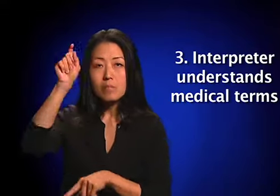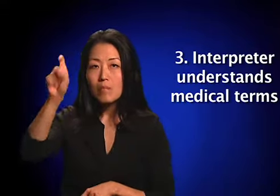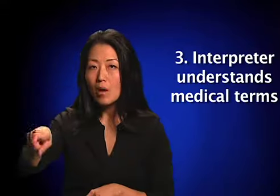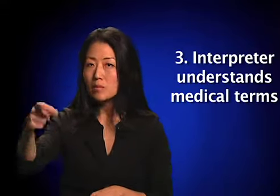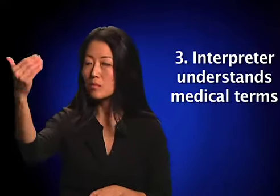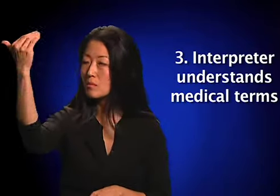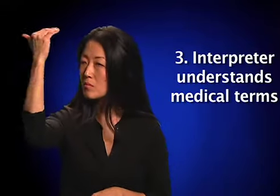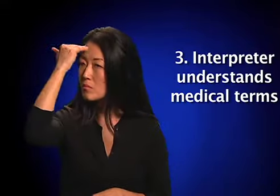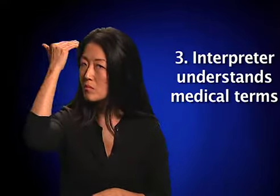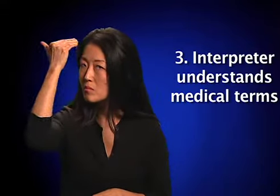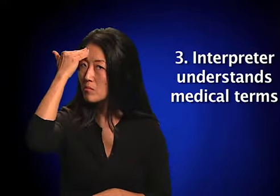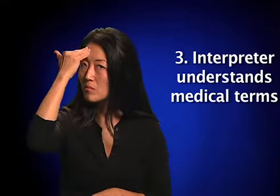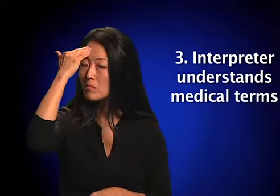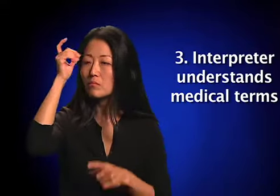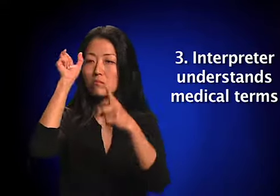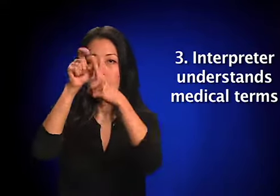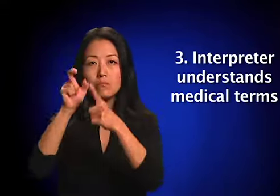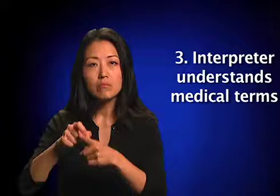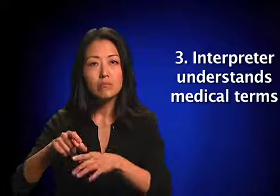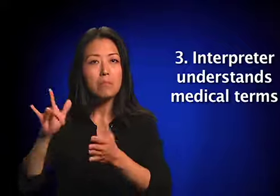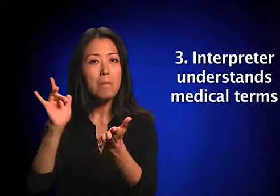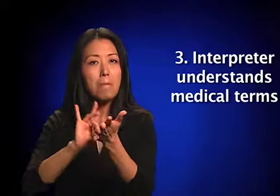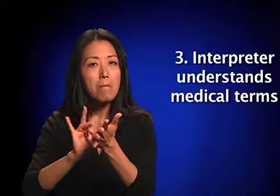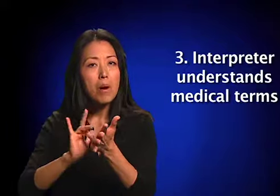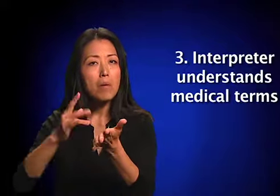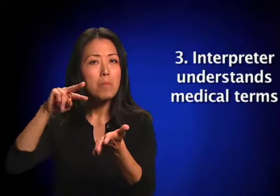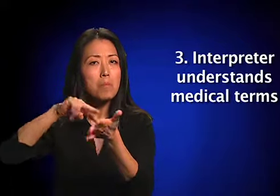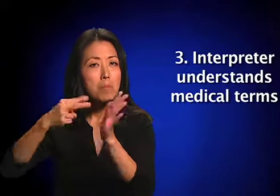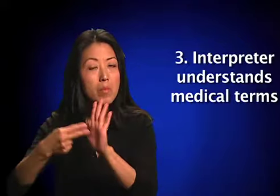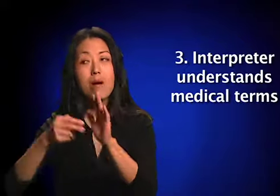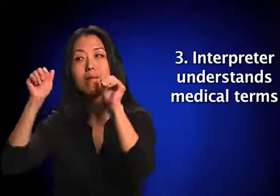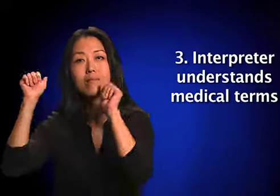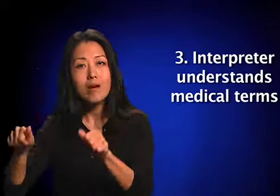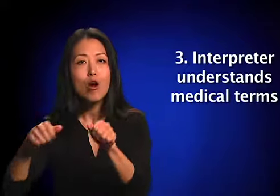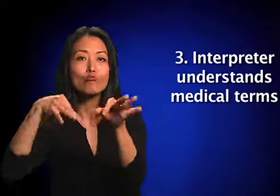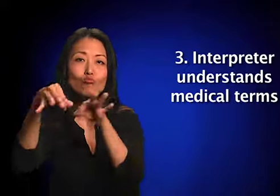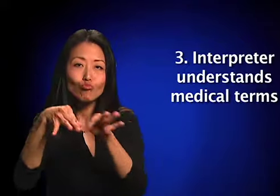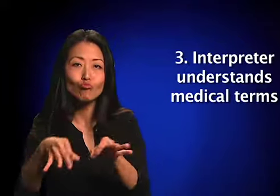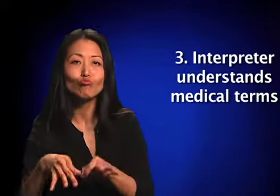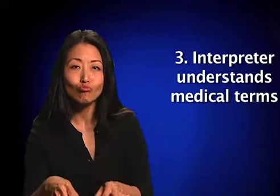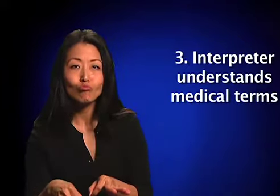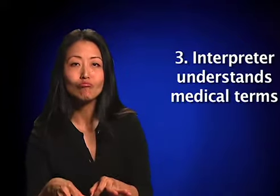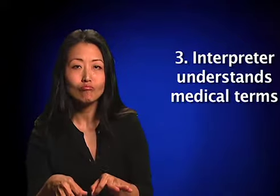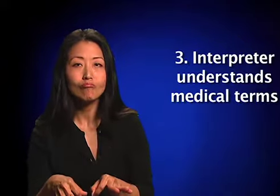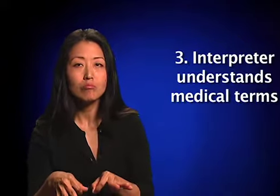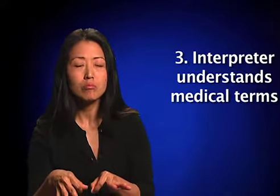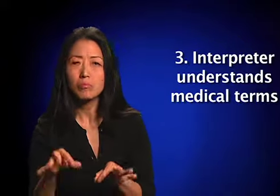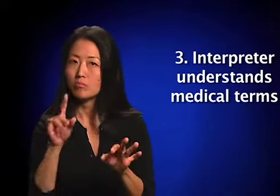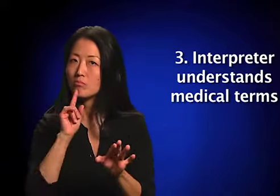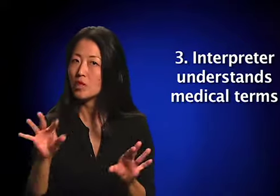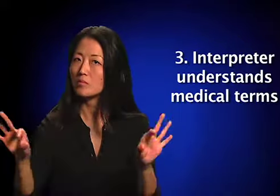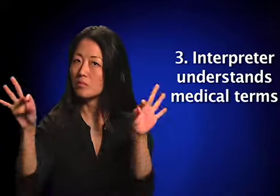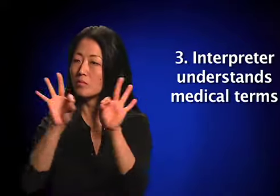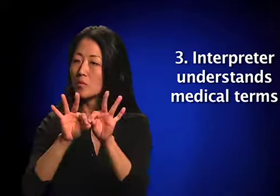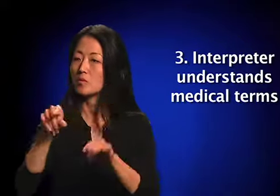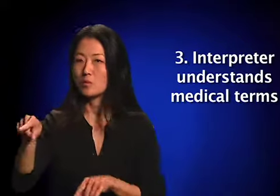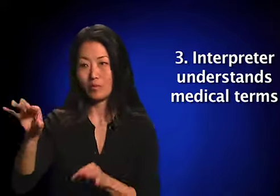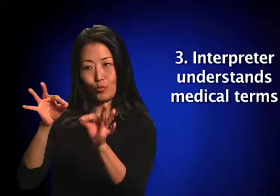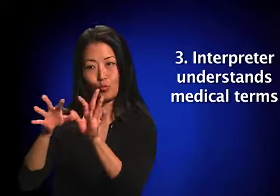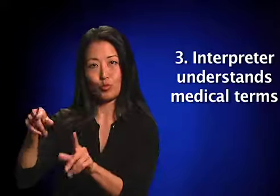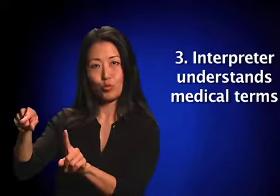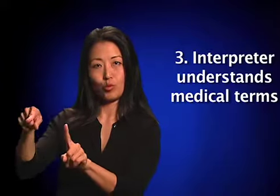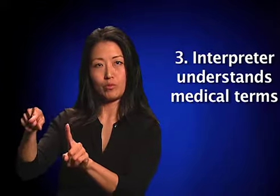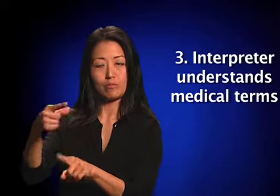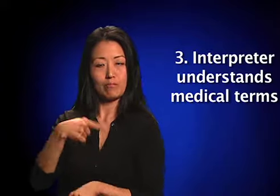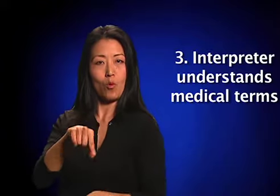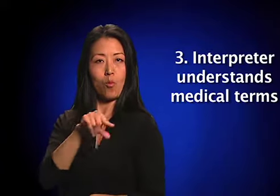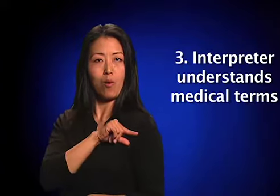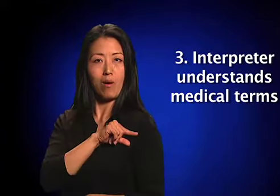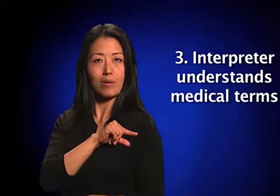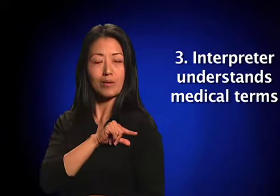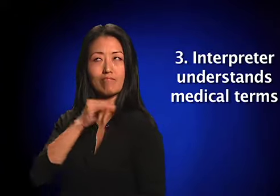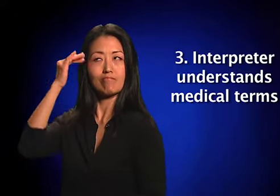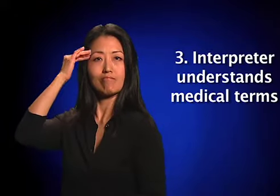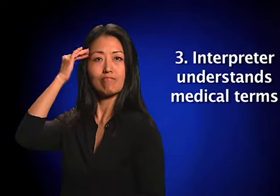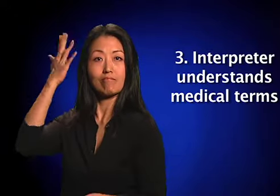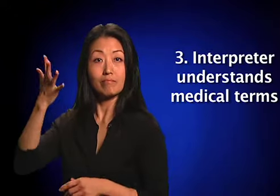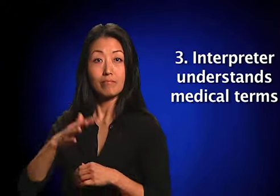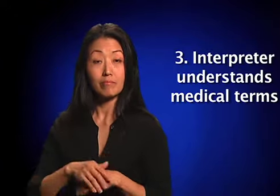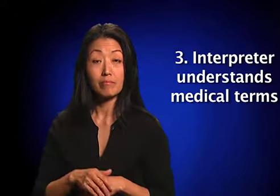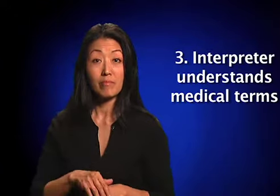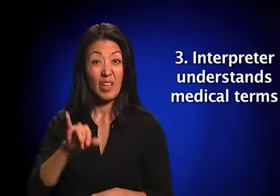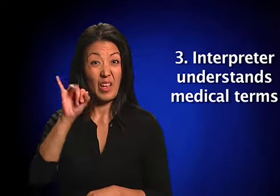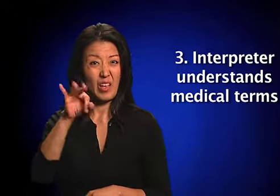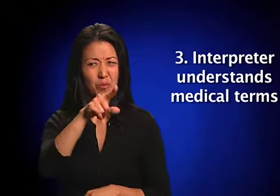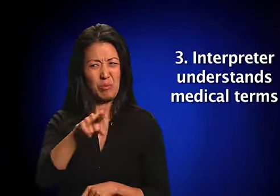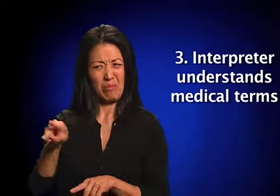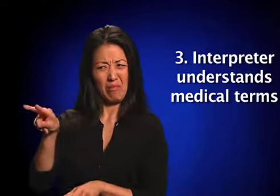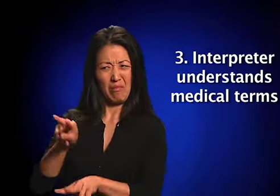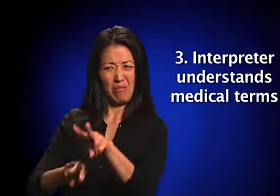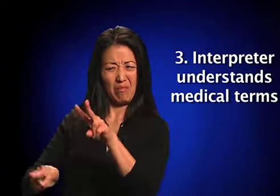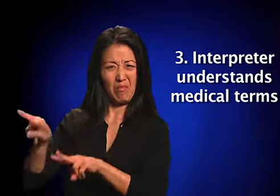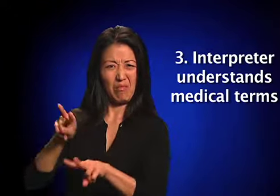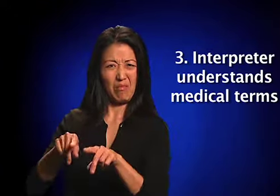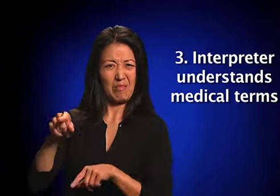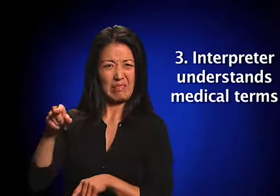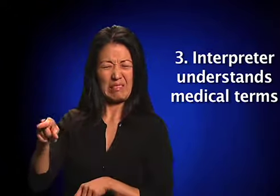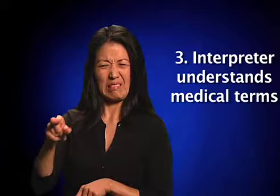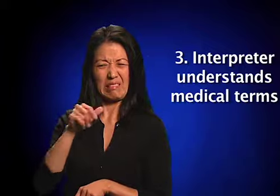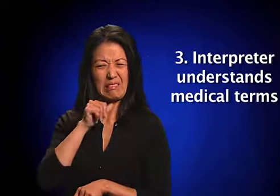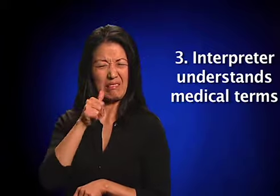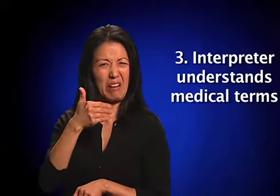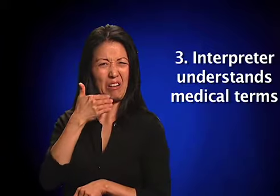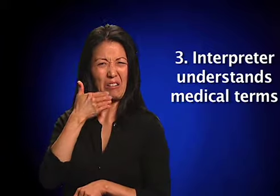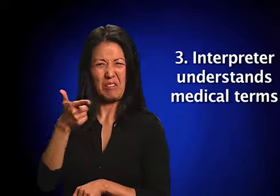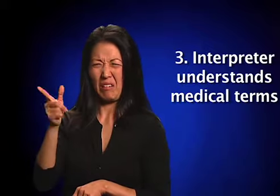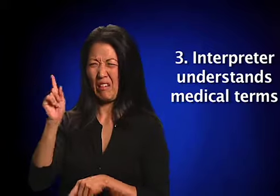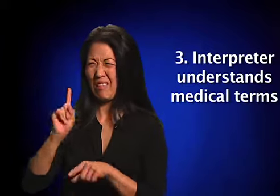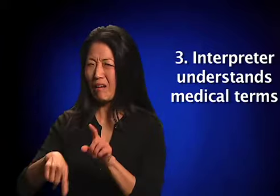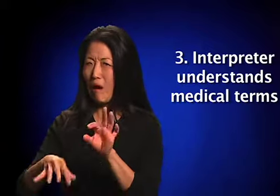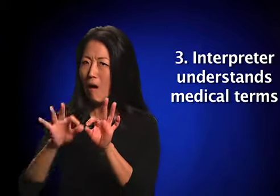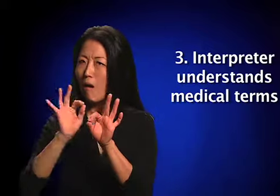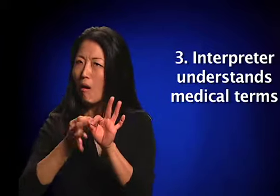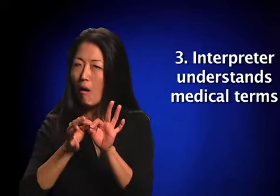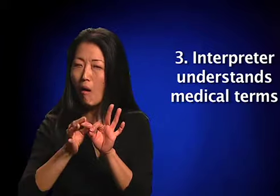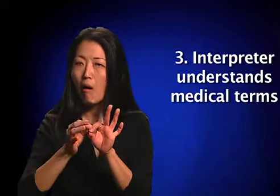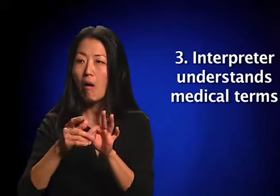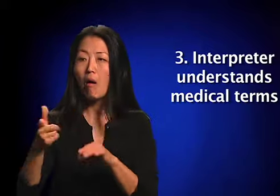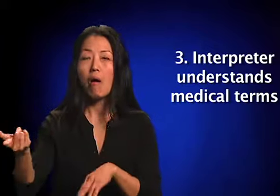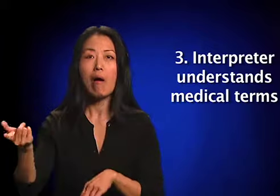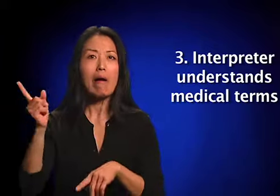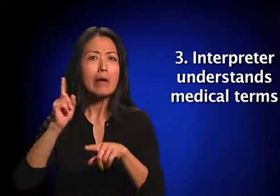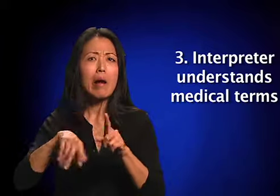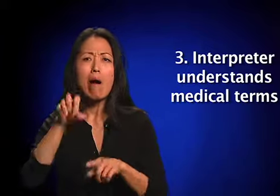and can interpret them for you.